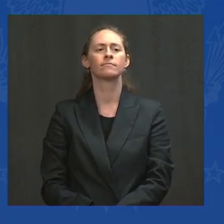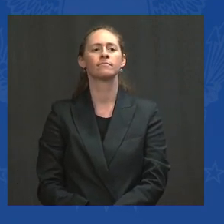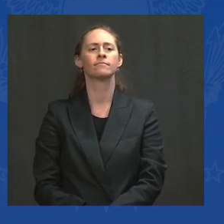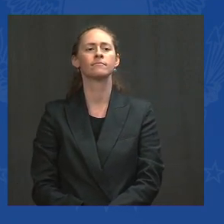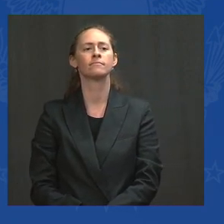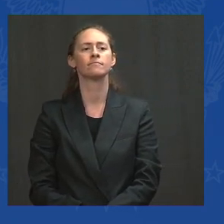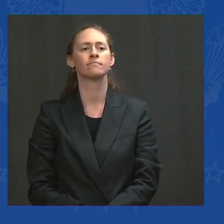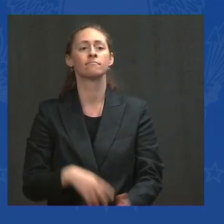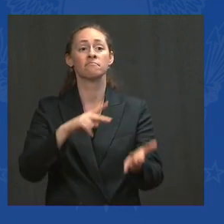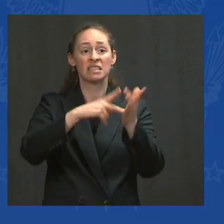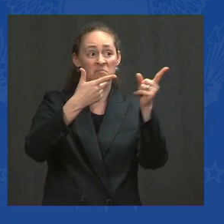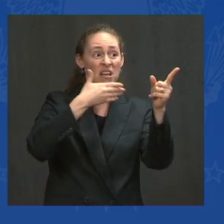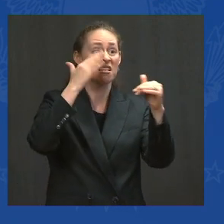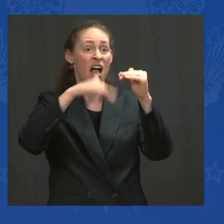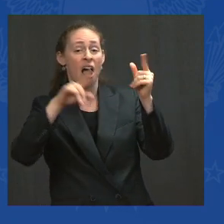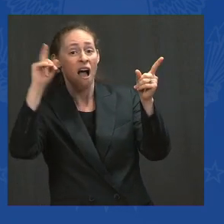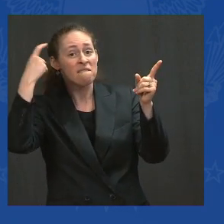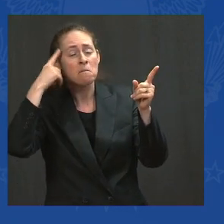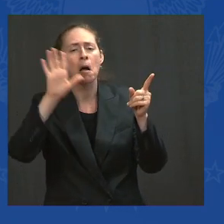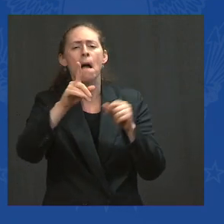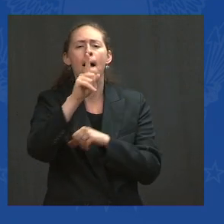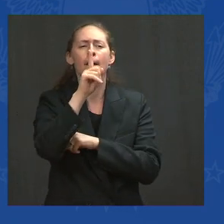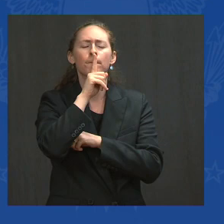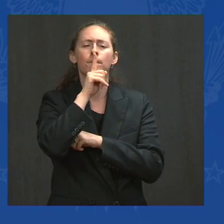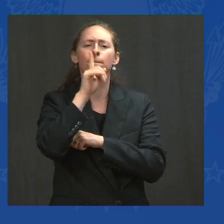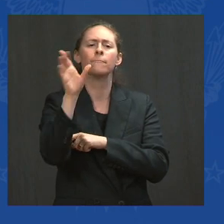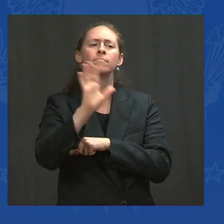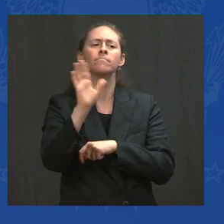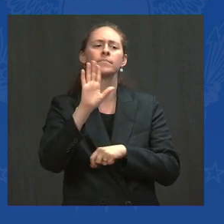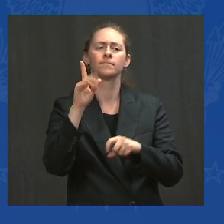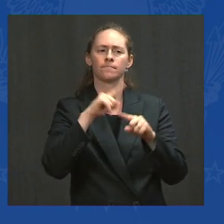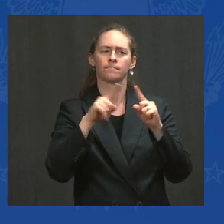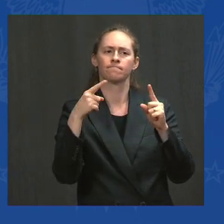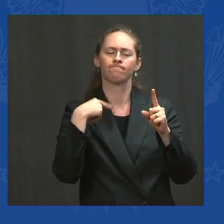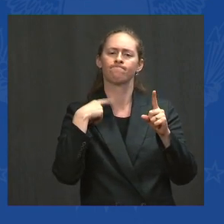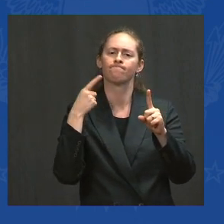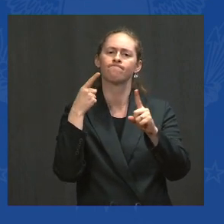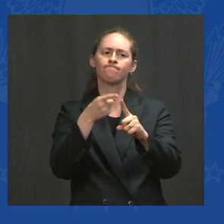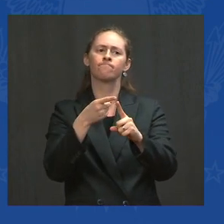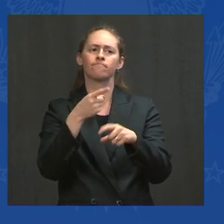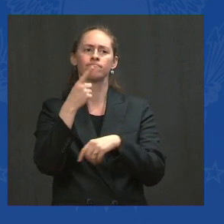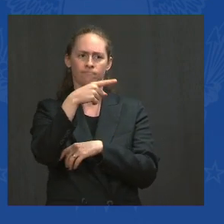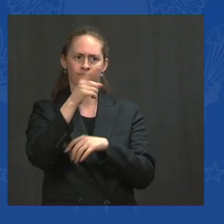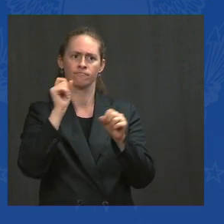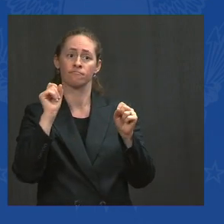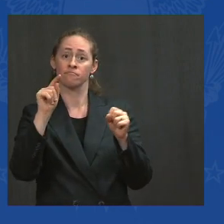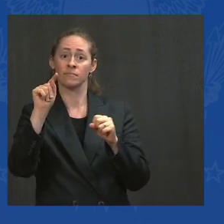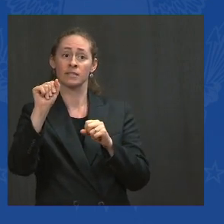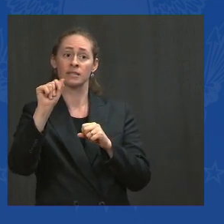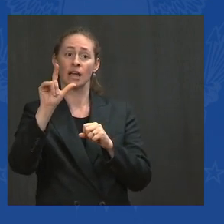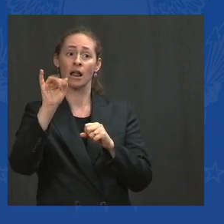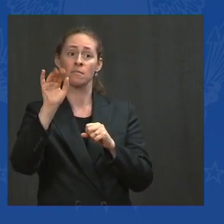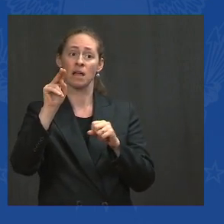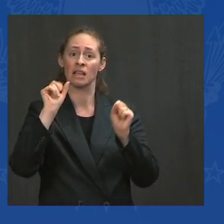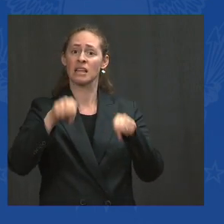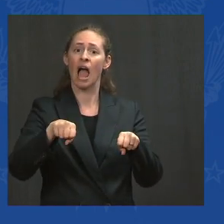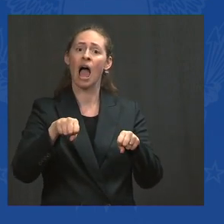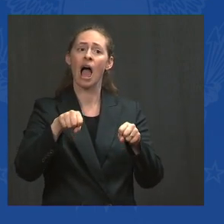The point being that it would have increased the prospect that they would have been able to take more lives of Americans if they decided we weren't